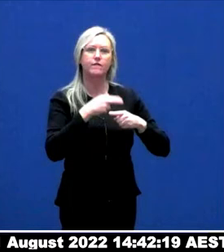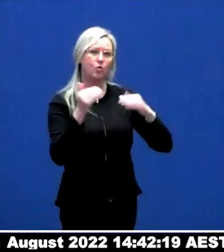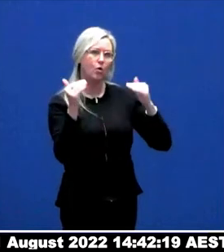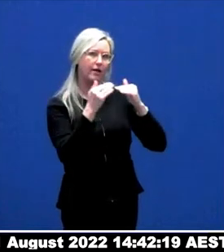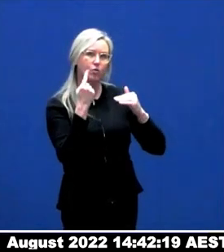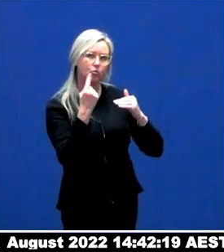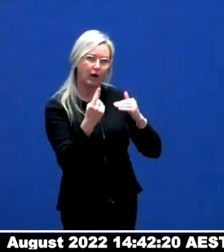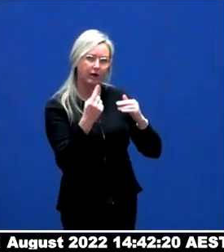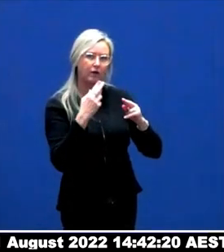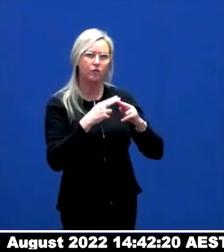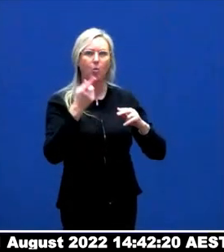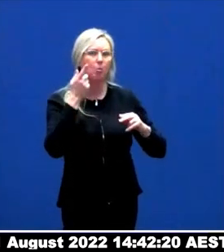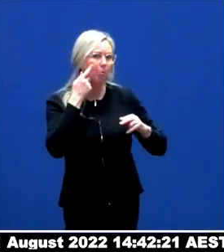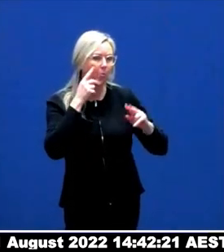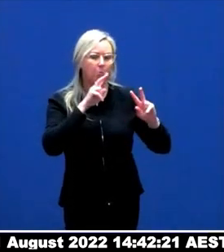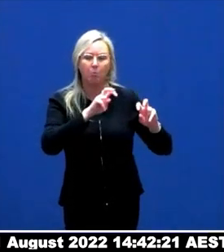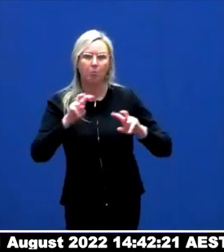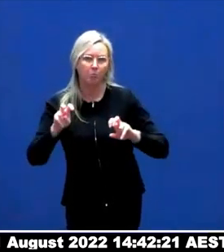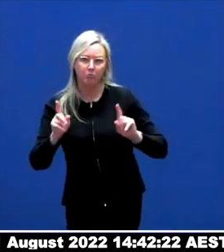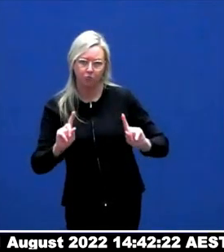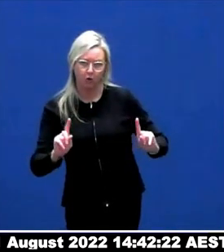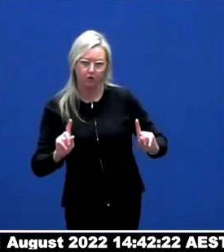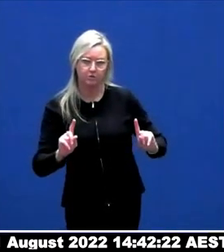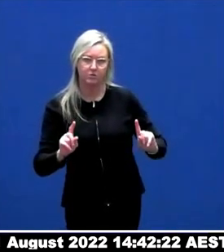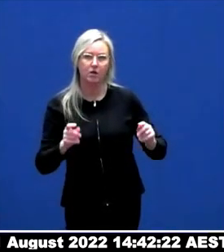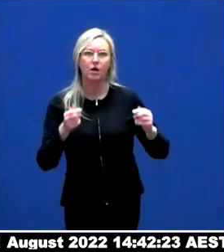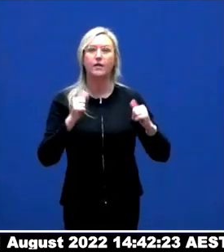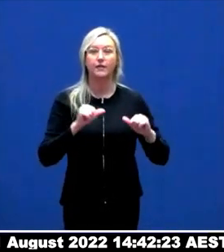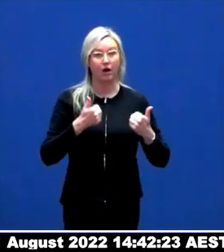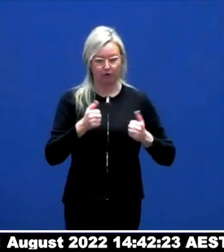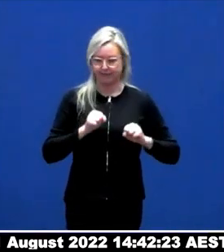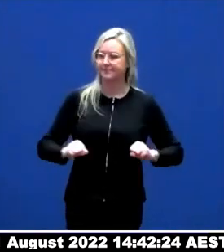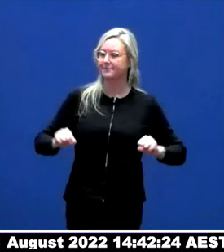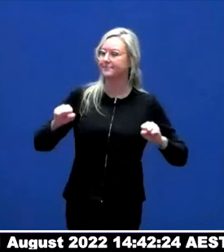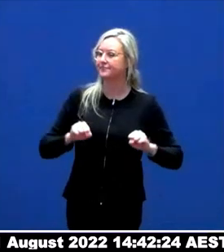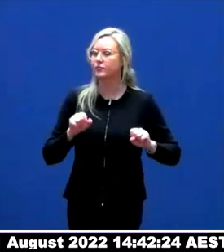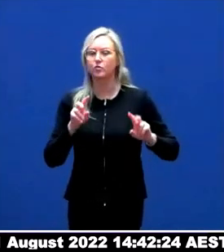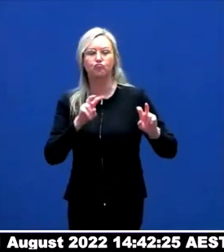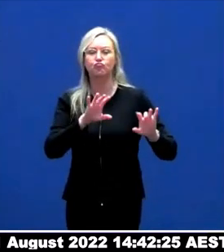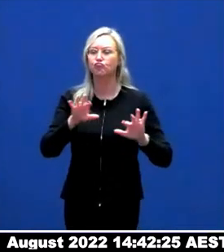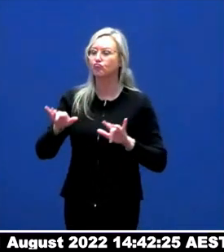first and then when they have identified where they want to live and who with and how